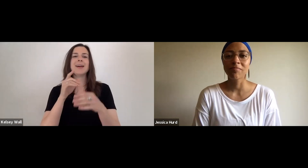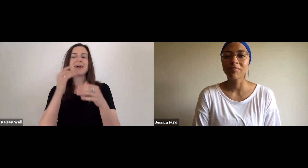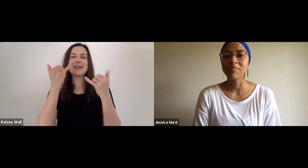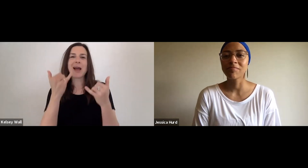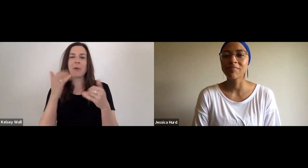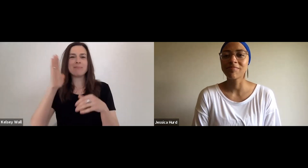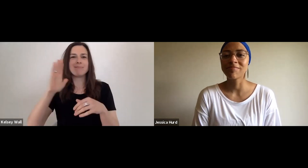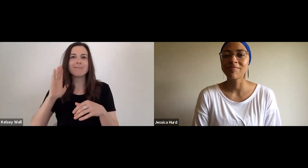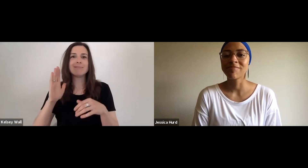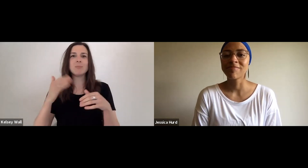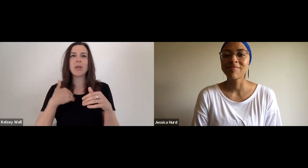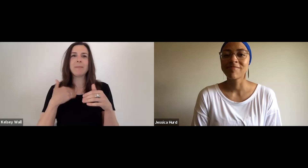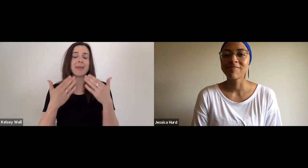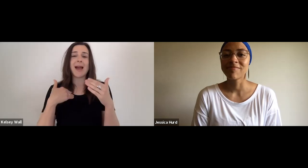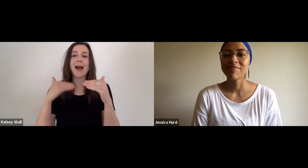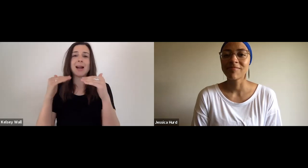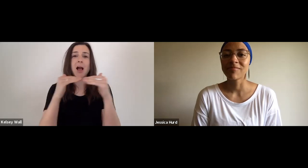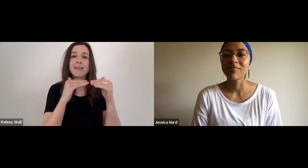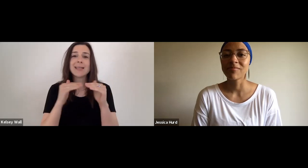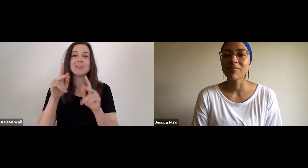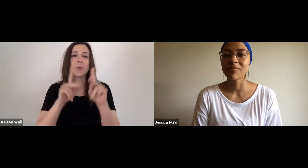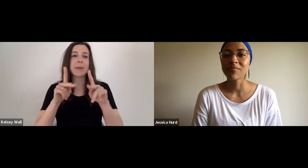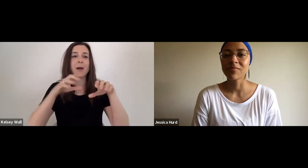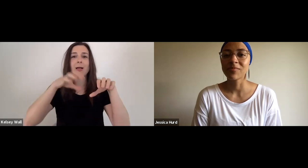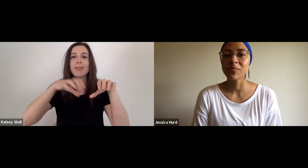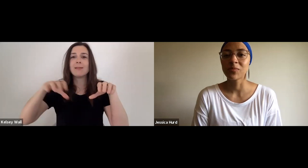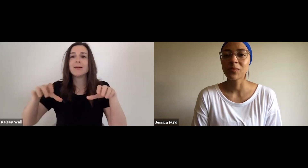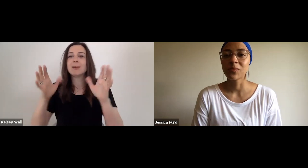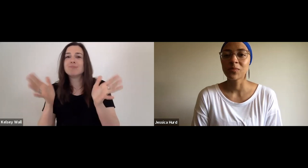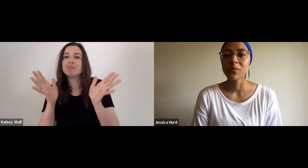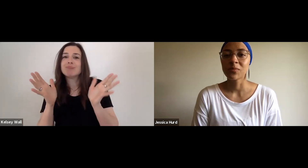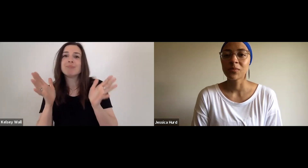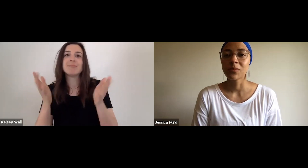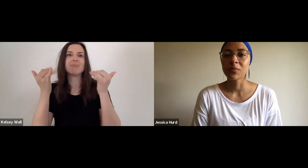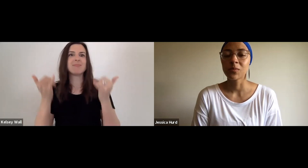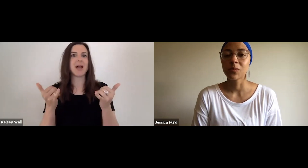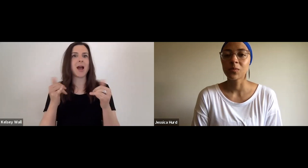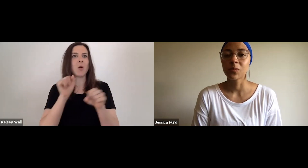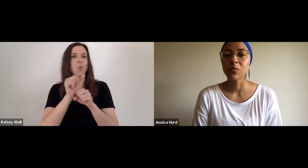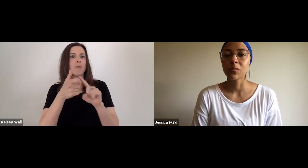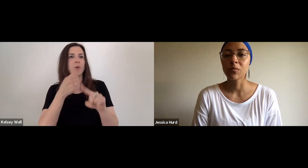This one is kind of funny because, you know, everyone is inside and we're doing what we're doing